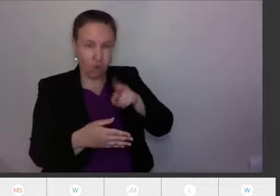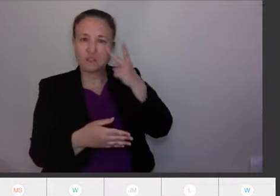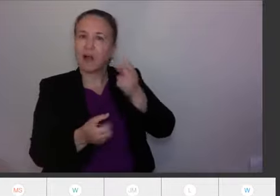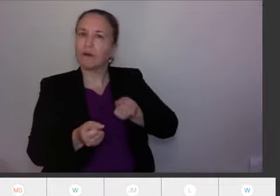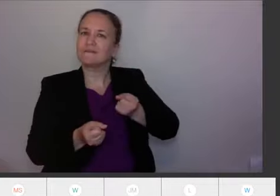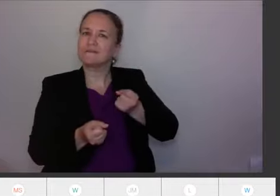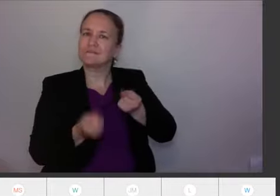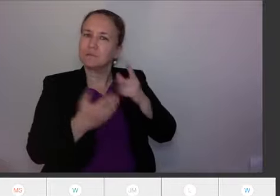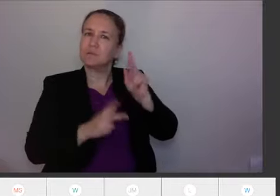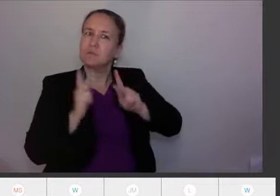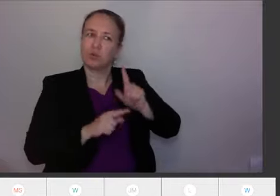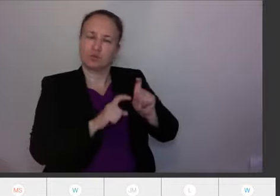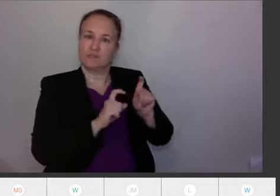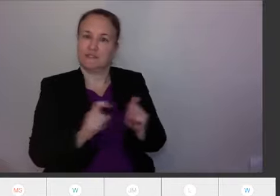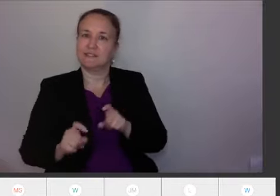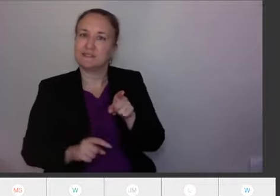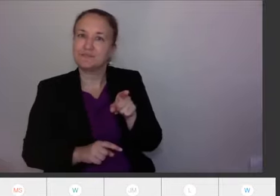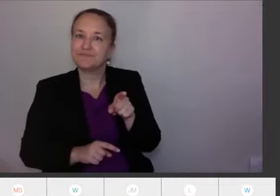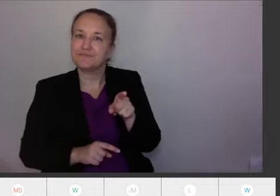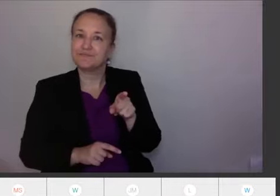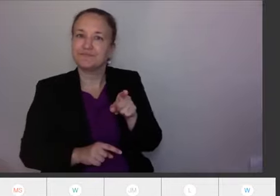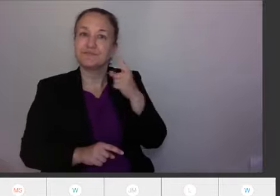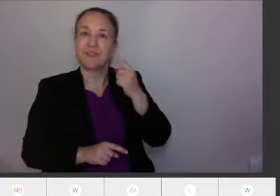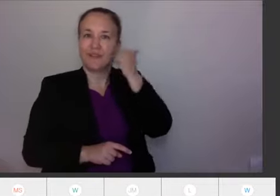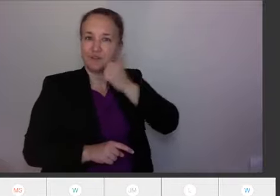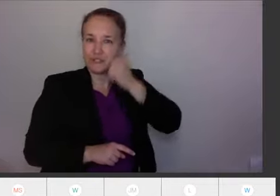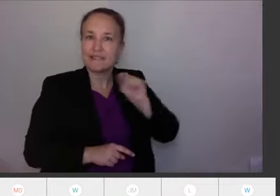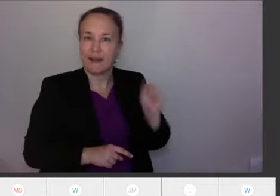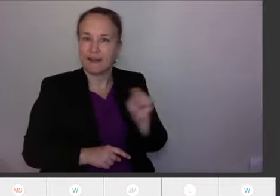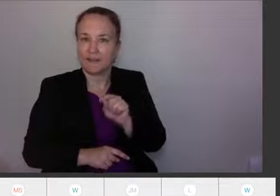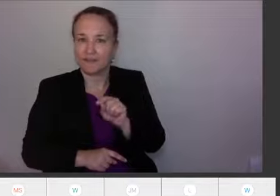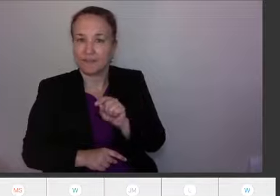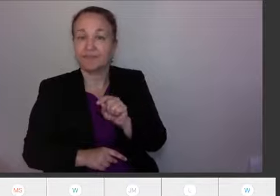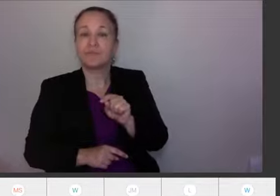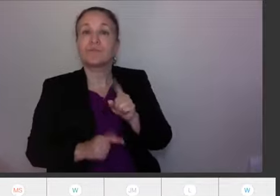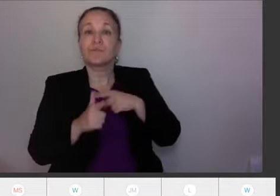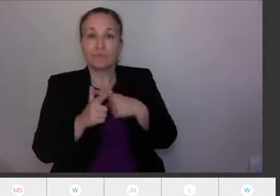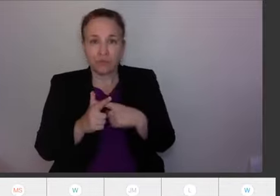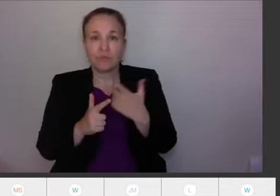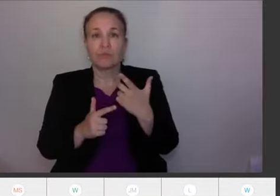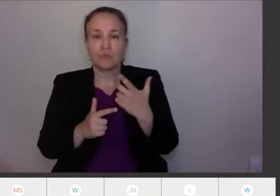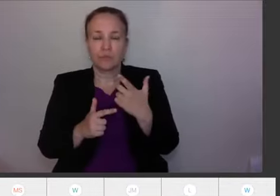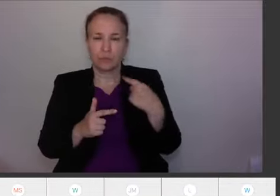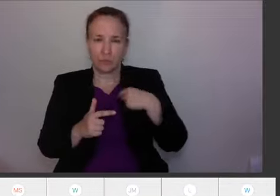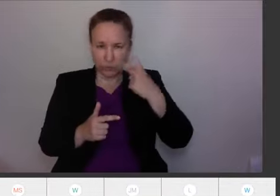are being tested uh each day and then we see how many of those